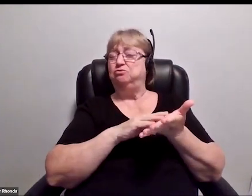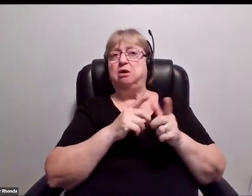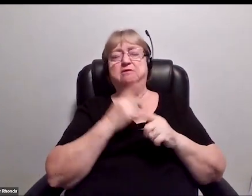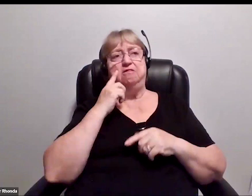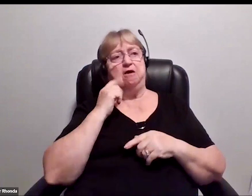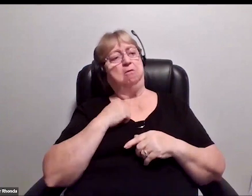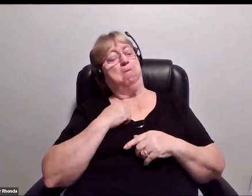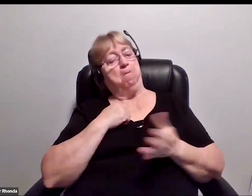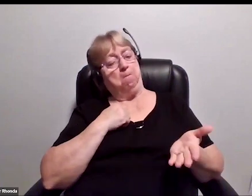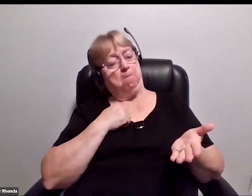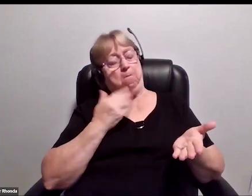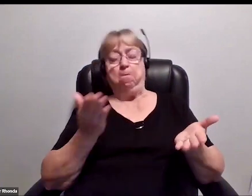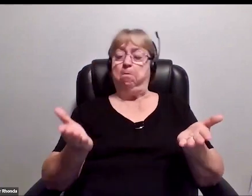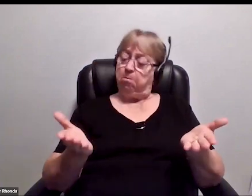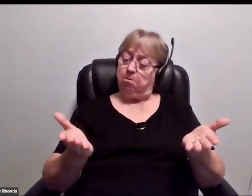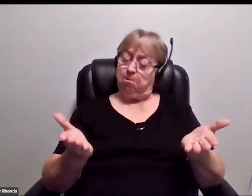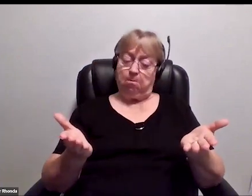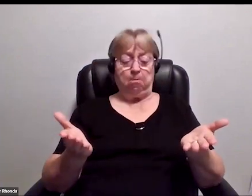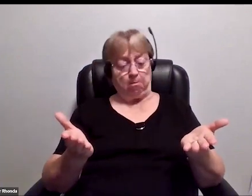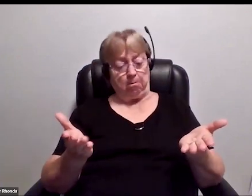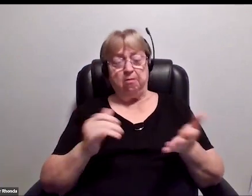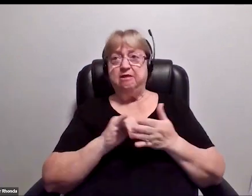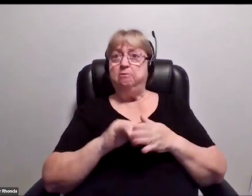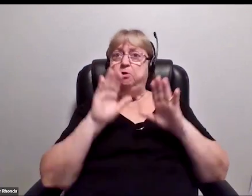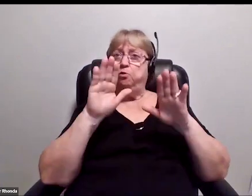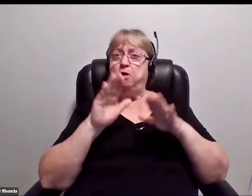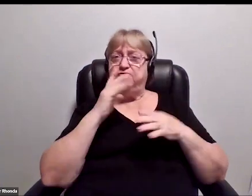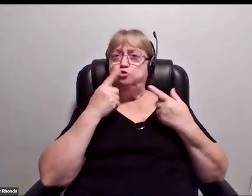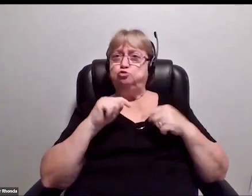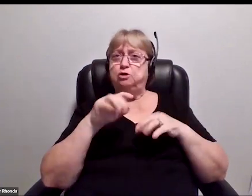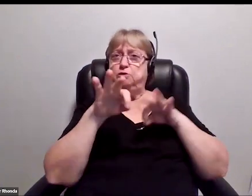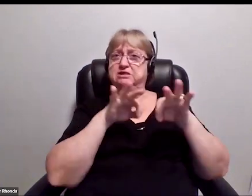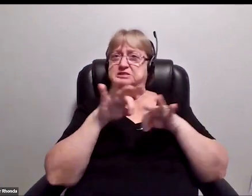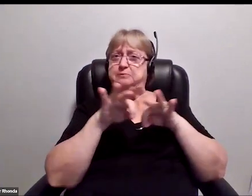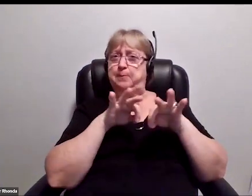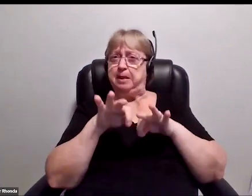okay, that would be wonderful to try to explain space weather through these methods to be descriptive,